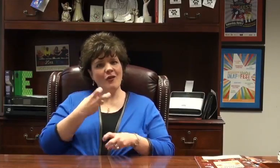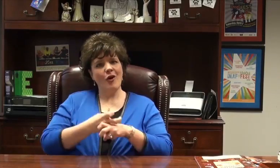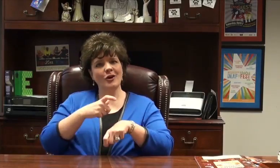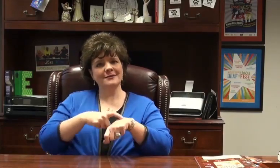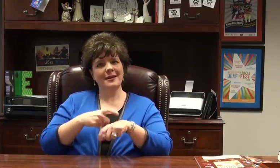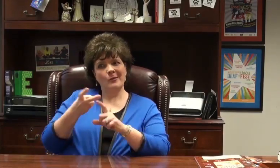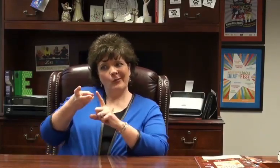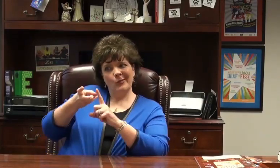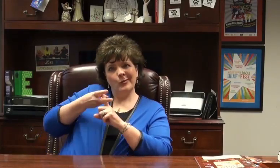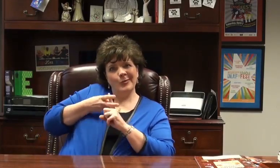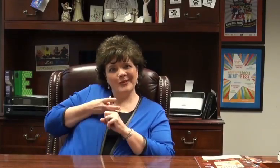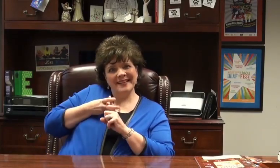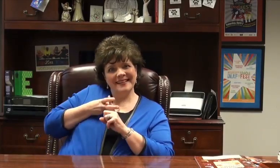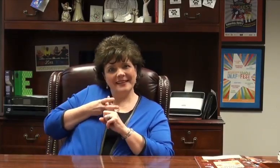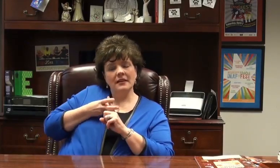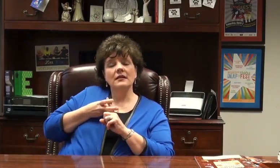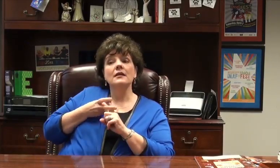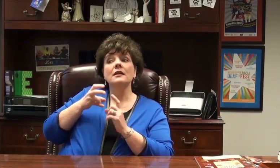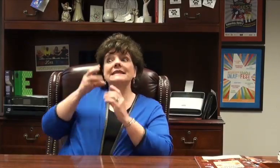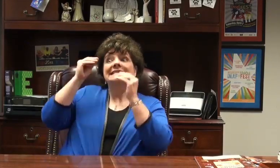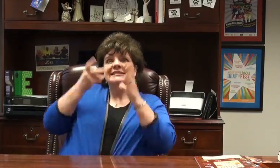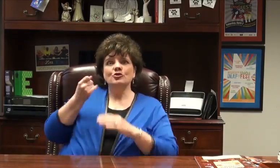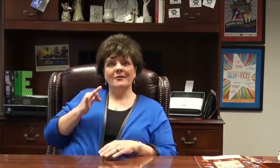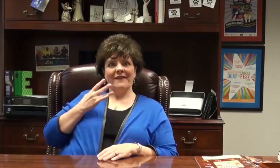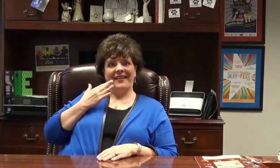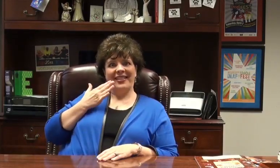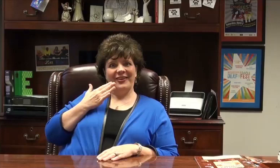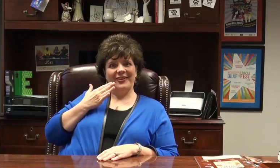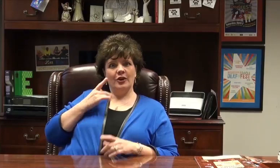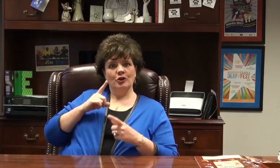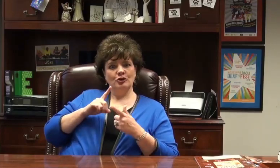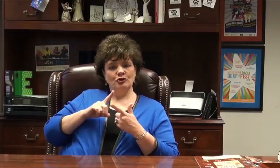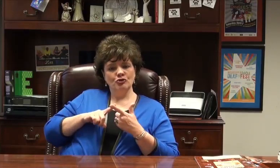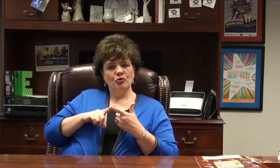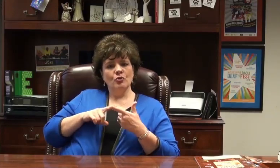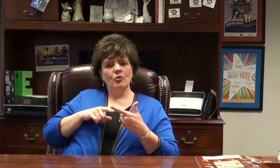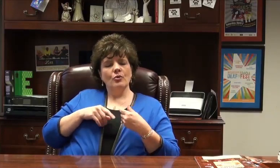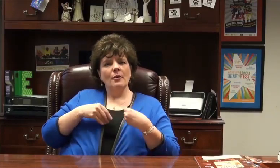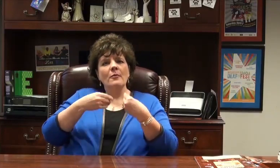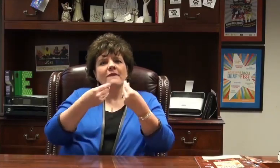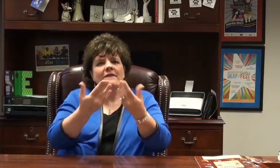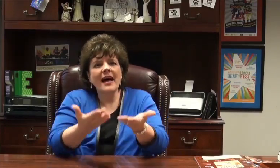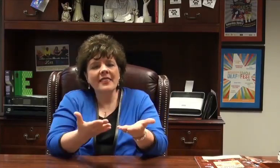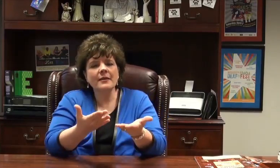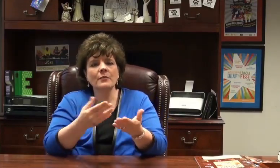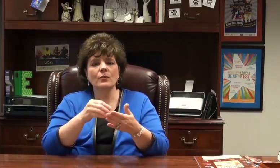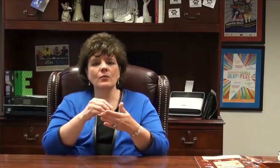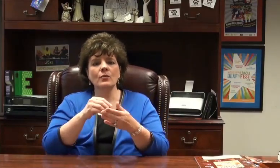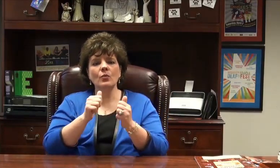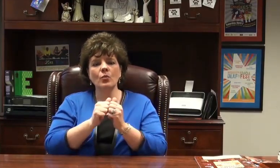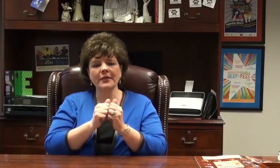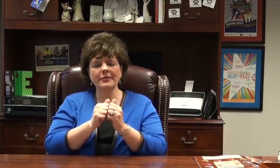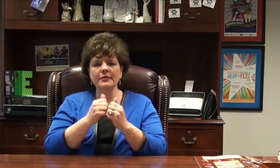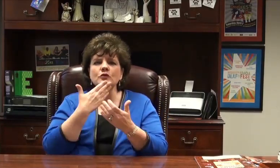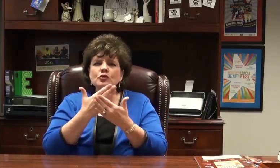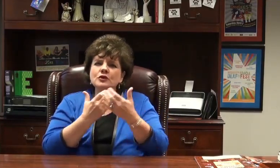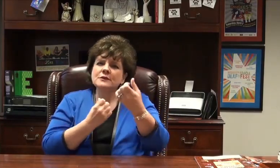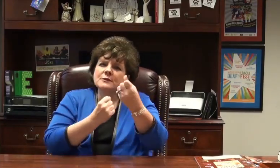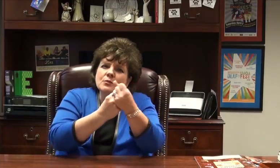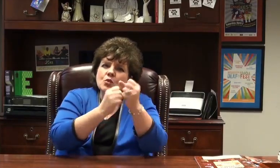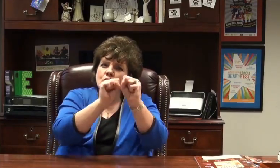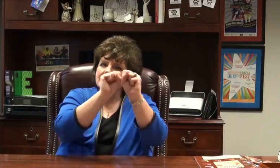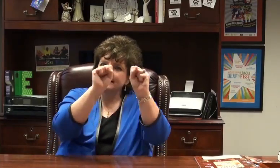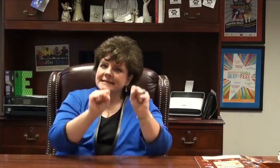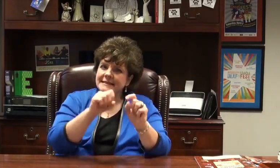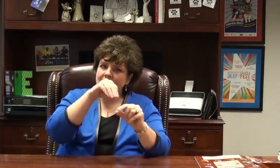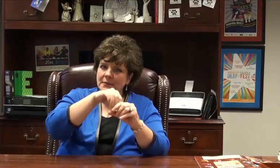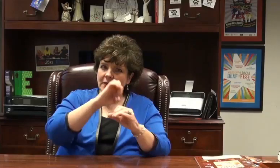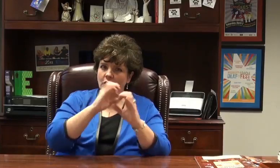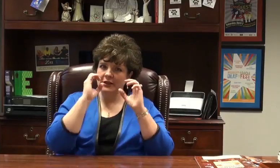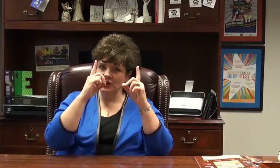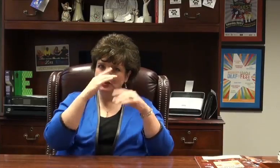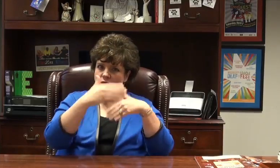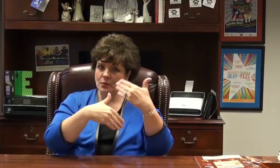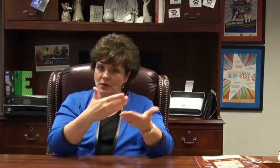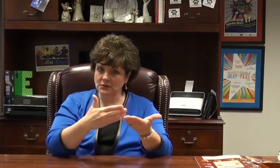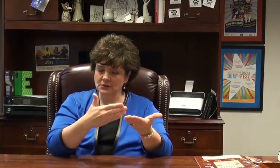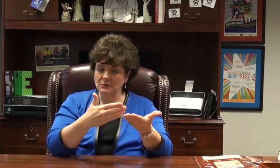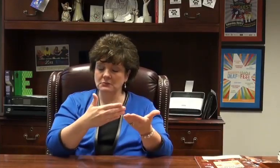teachers of color to provide a good support system during the educational process.